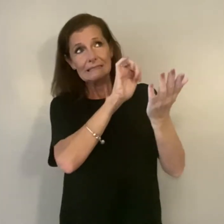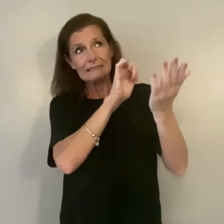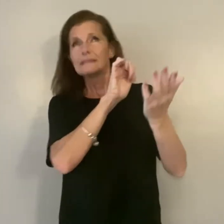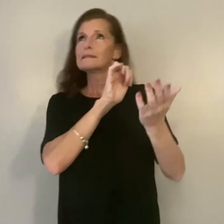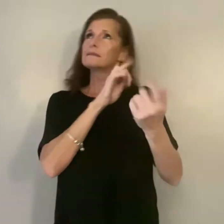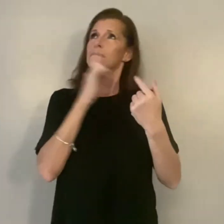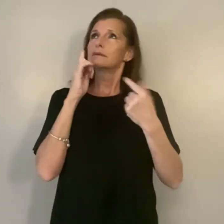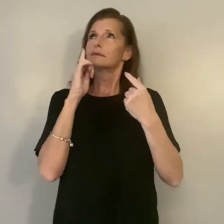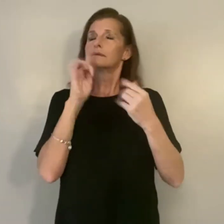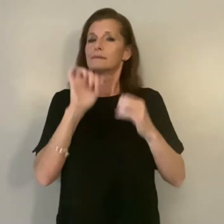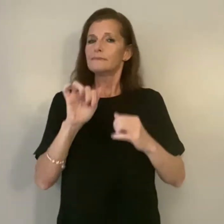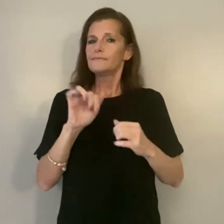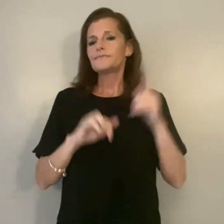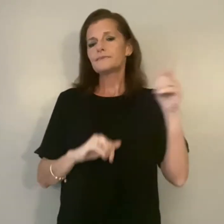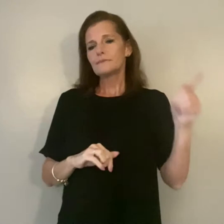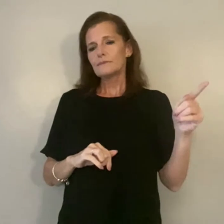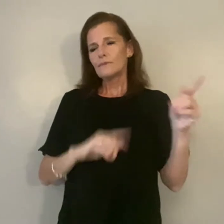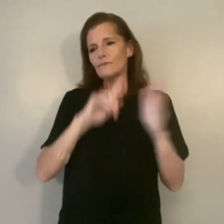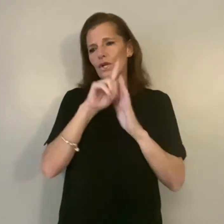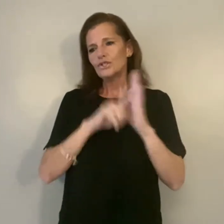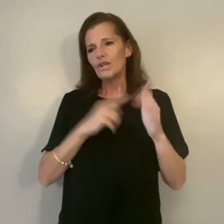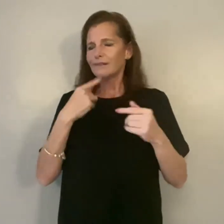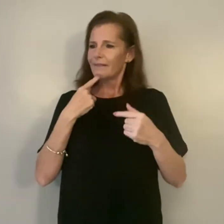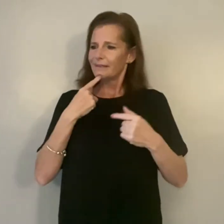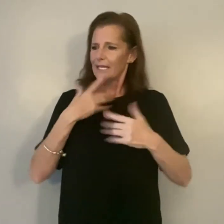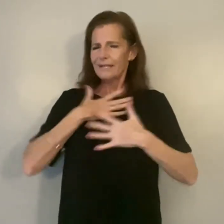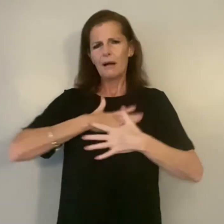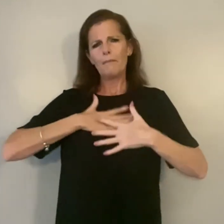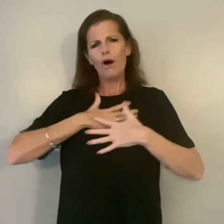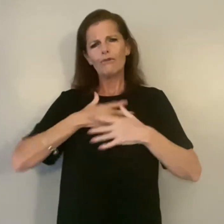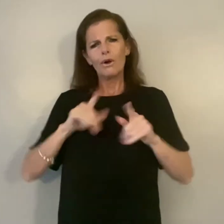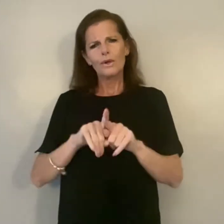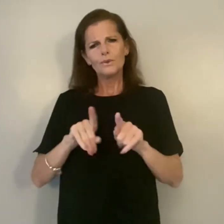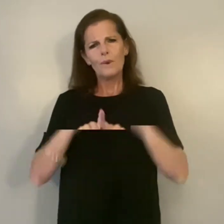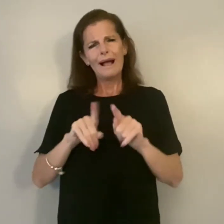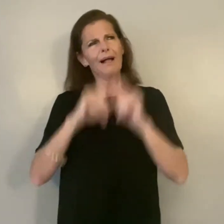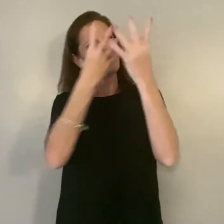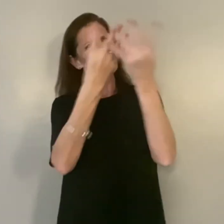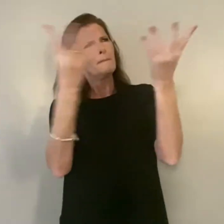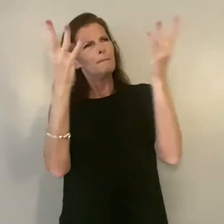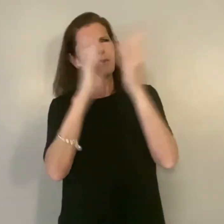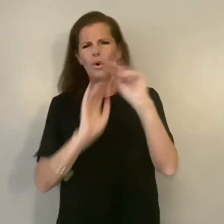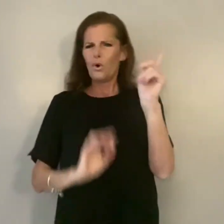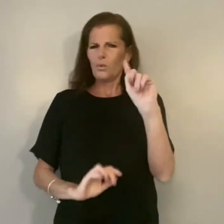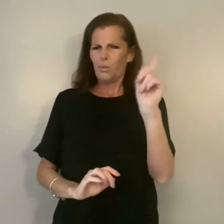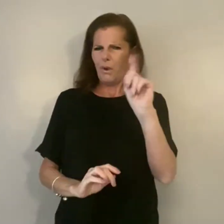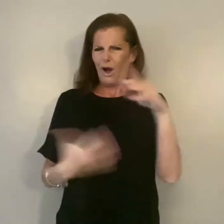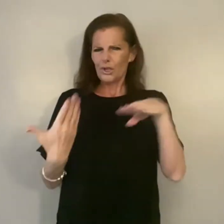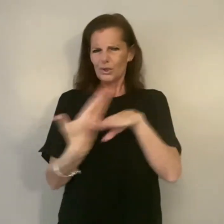And I think the other thing I was trying to think about this a little bit more from a kind of moral standpoint and what should boards be and do.